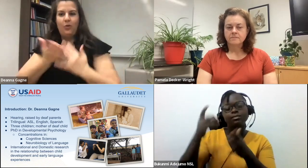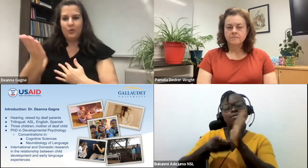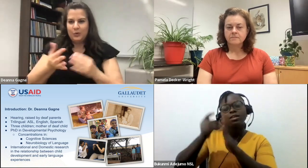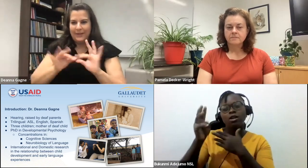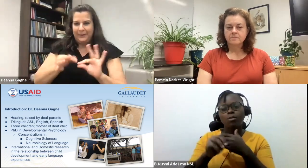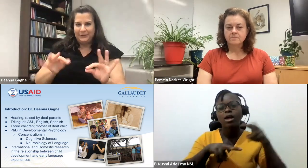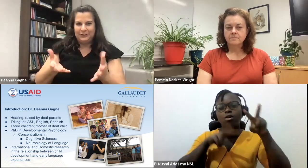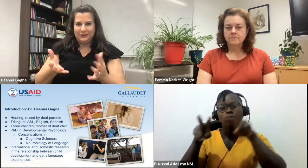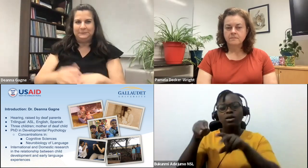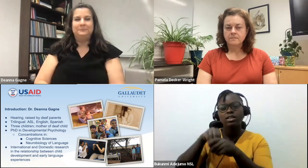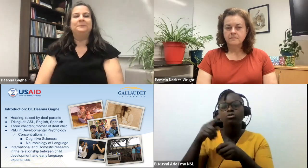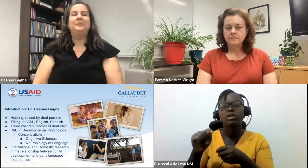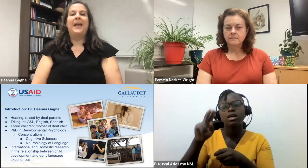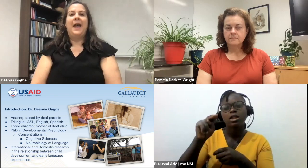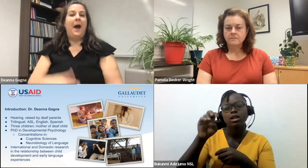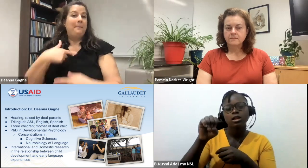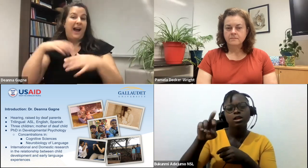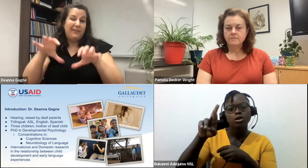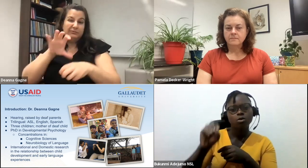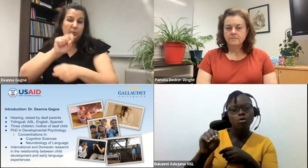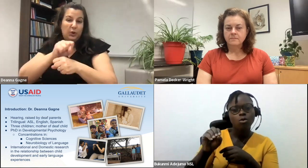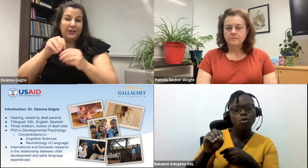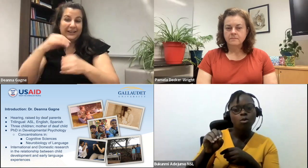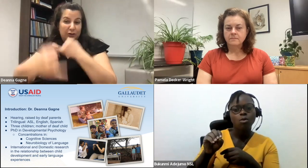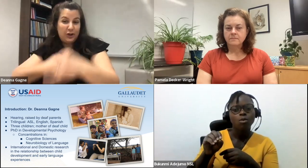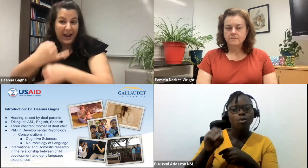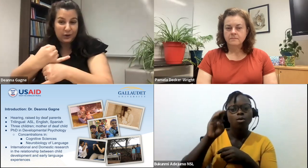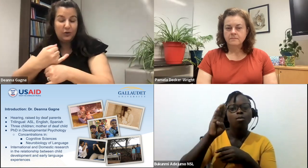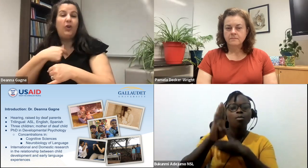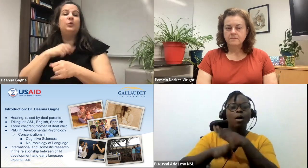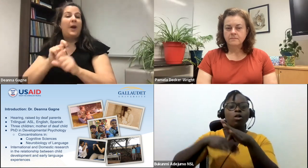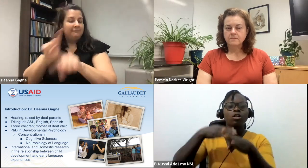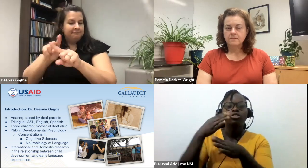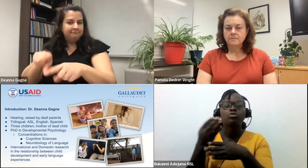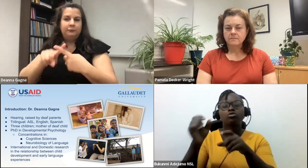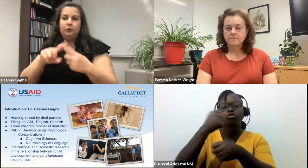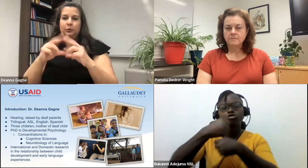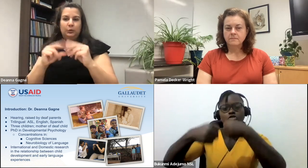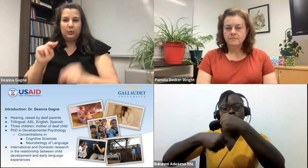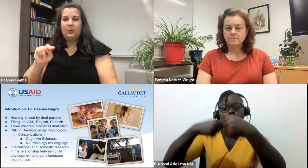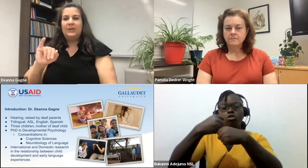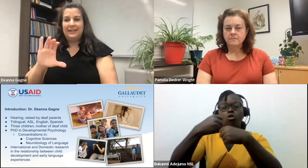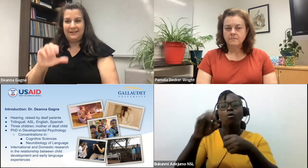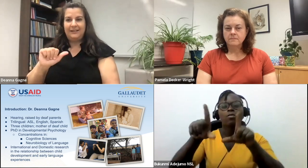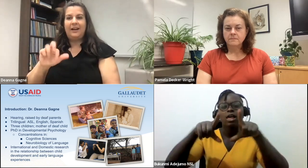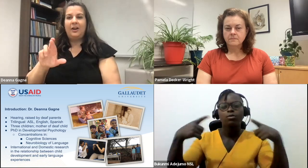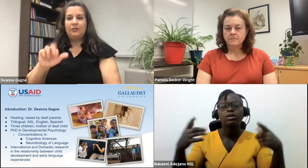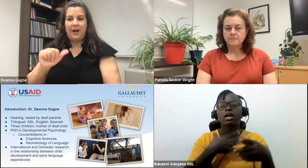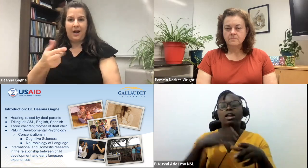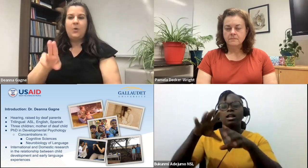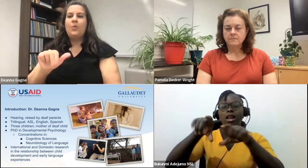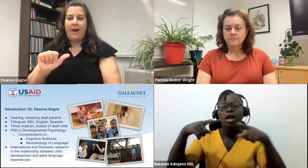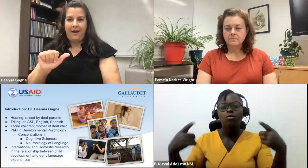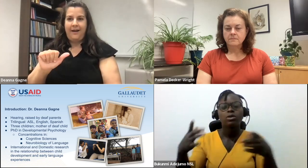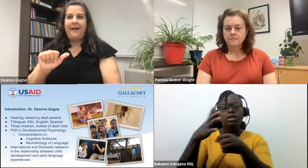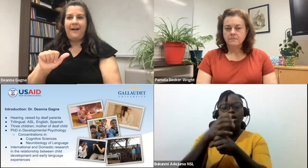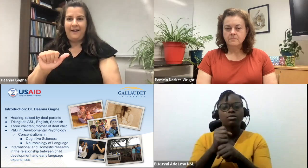And so how we have become adults, using language as we do. My work has also been international in scope. I have gone to Nicaragua